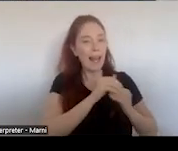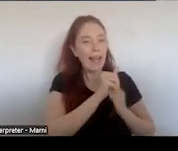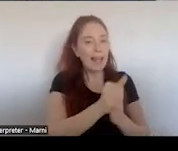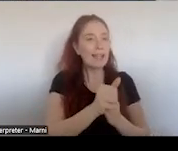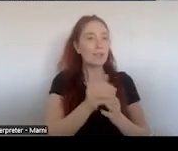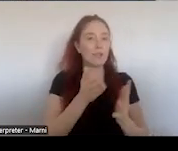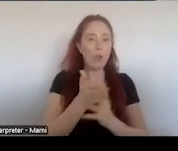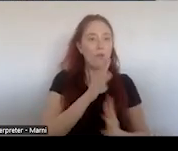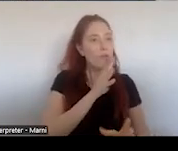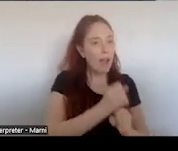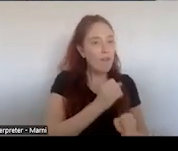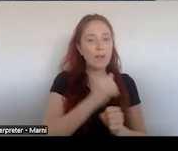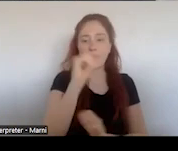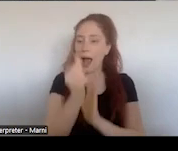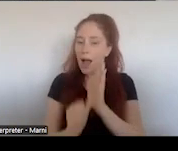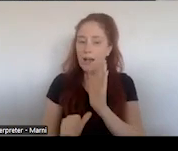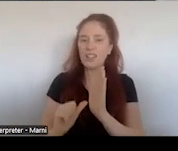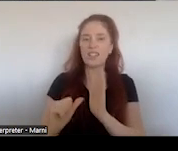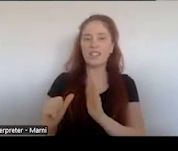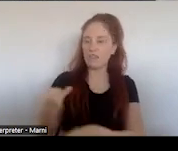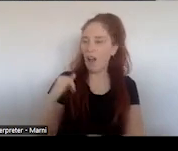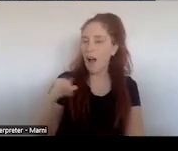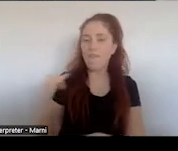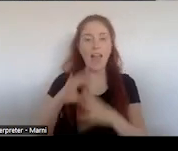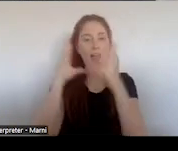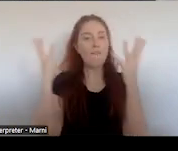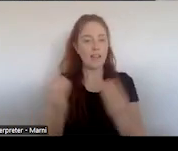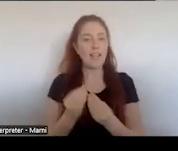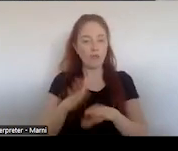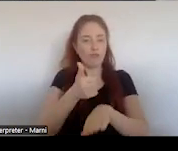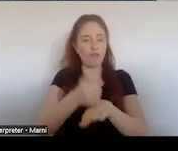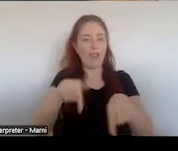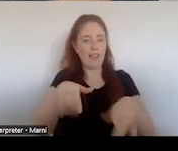artists and arts workers, who have enabled this plan to be developed.